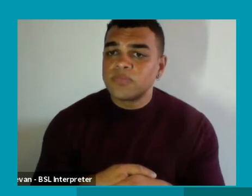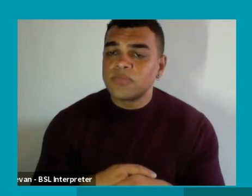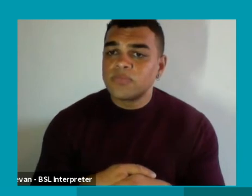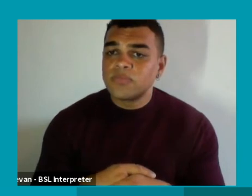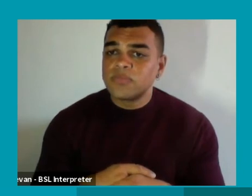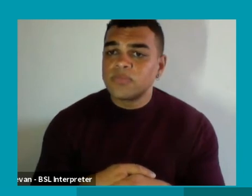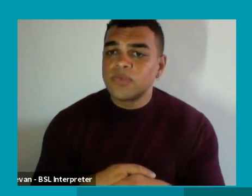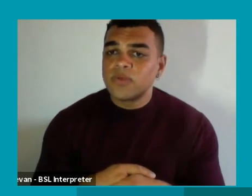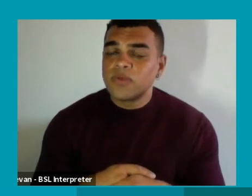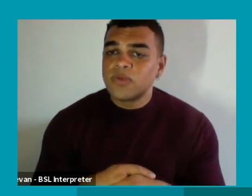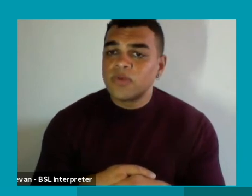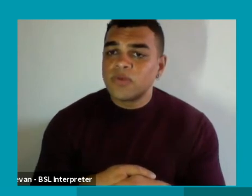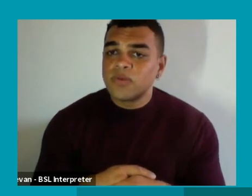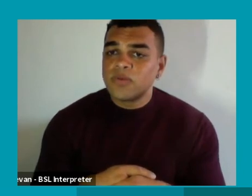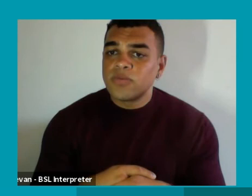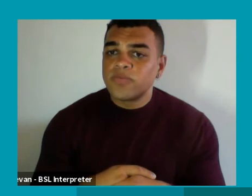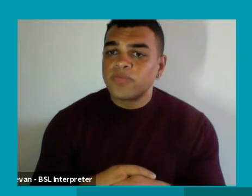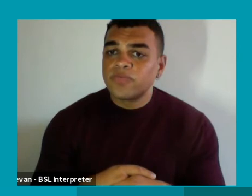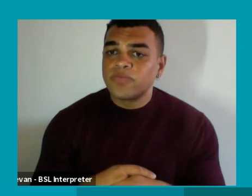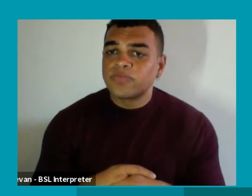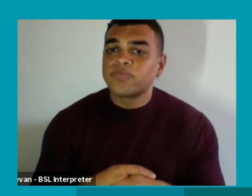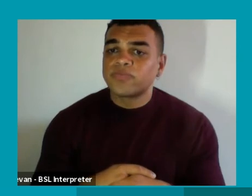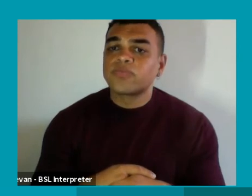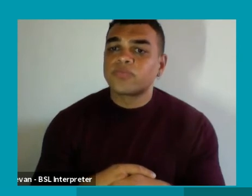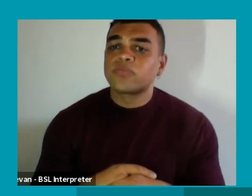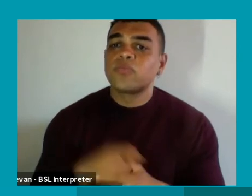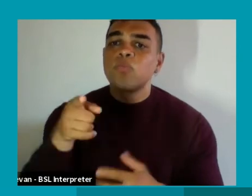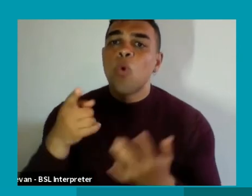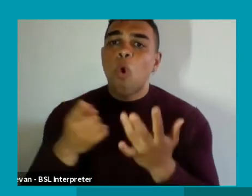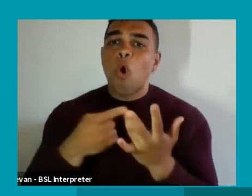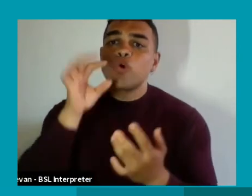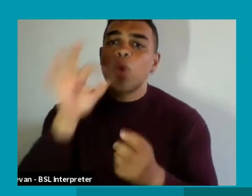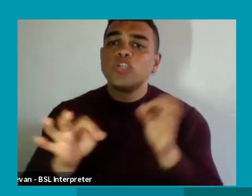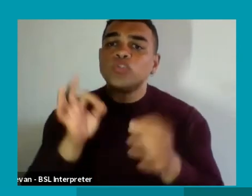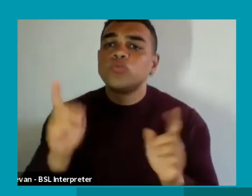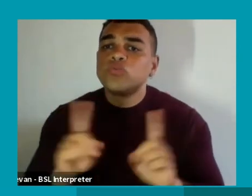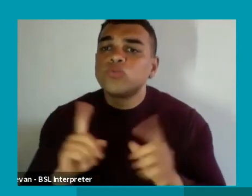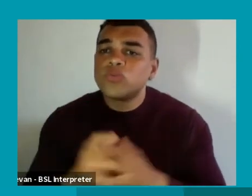And that's the bit that you need to refer back to the job advert to the person specification to the job